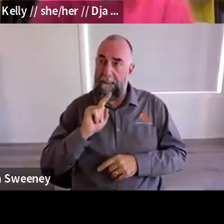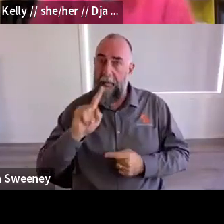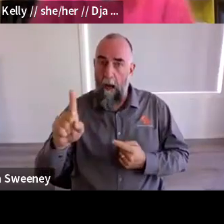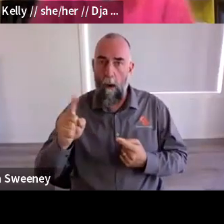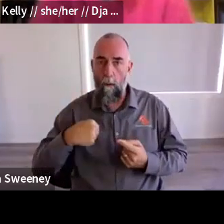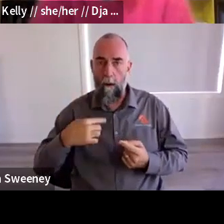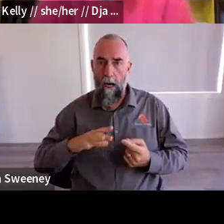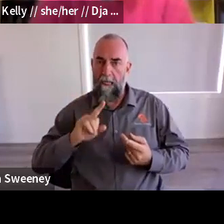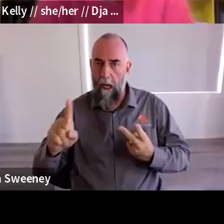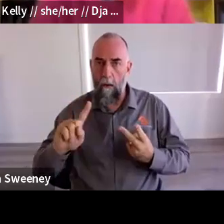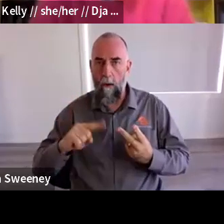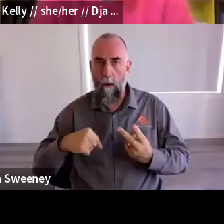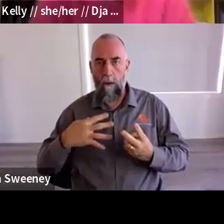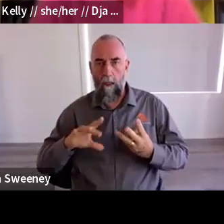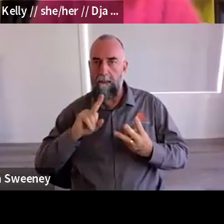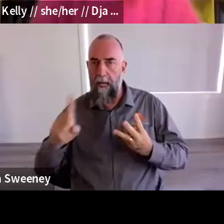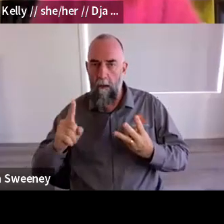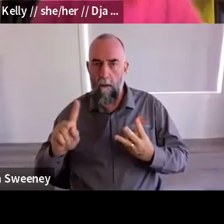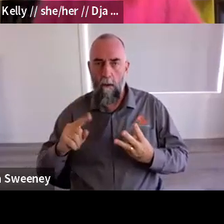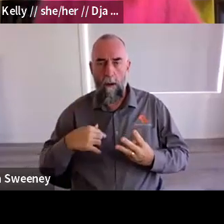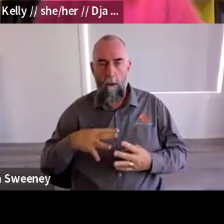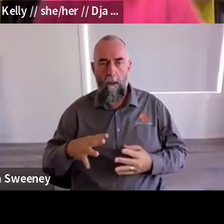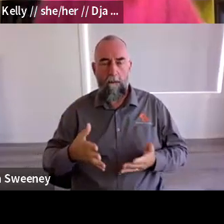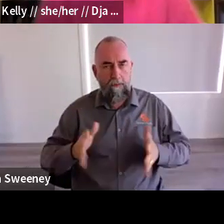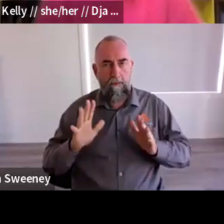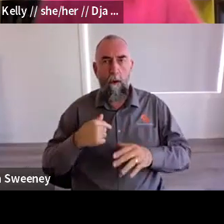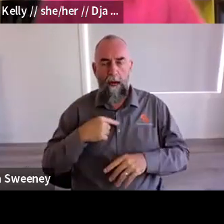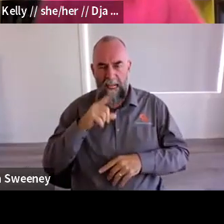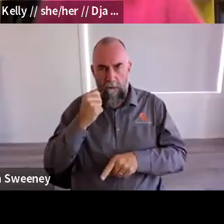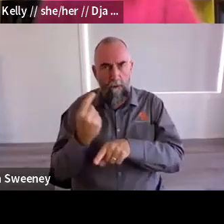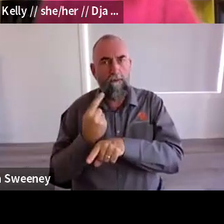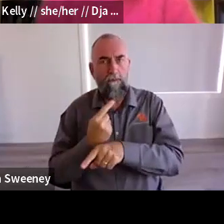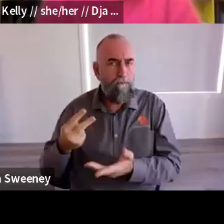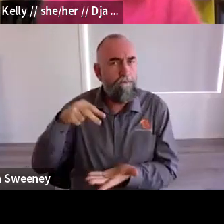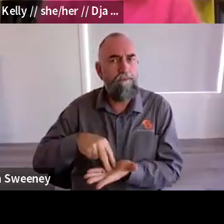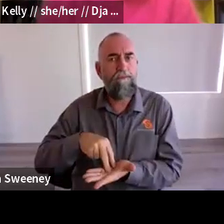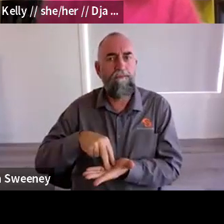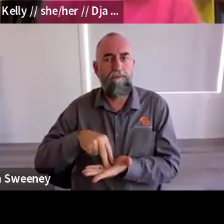in, but it's being prepared and if we find ourselves in that position, we